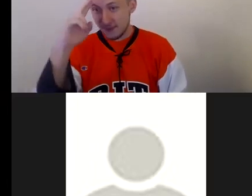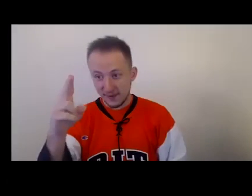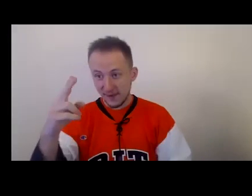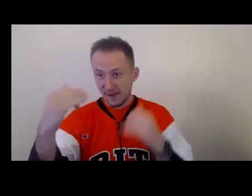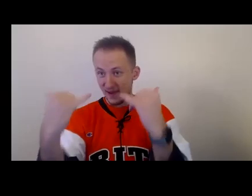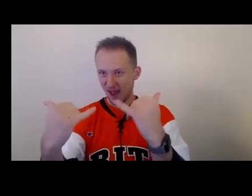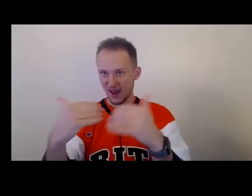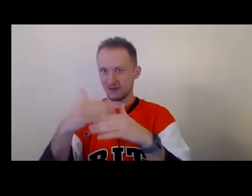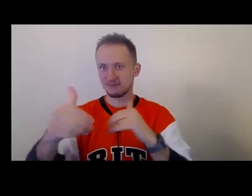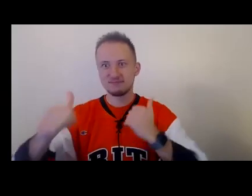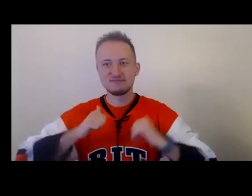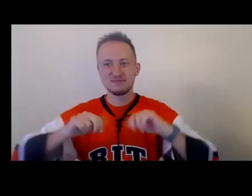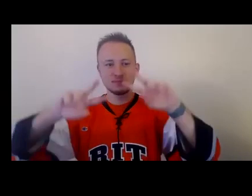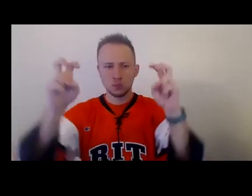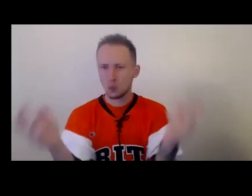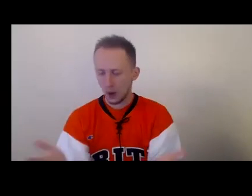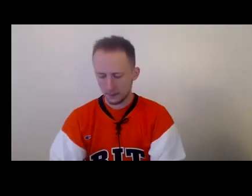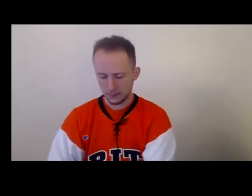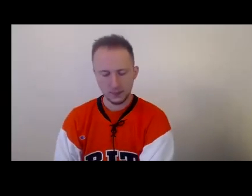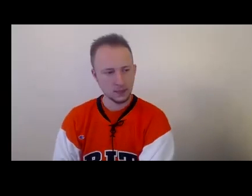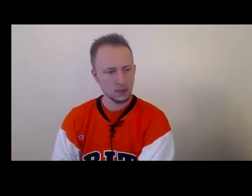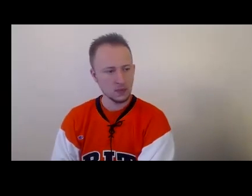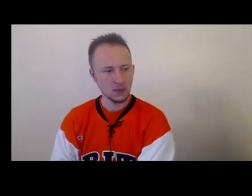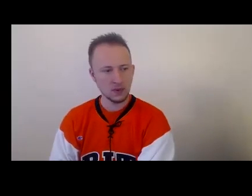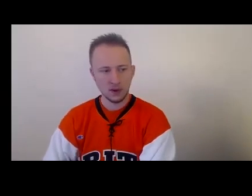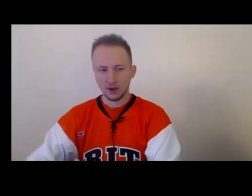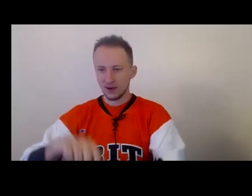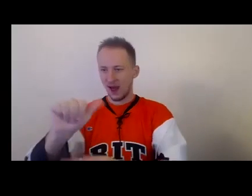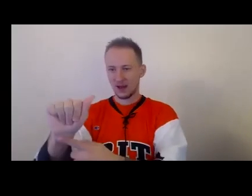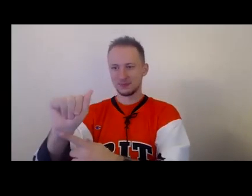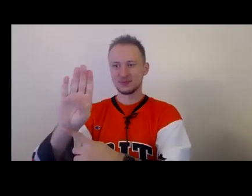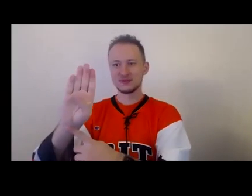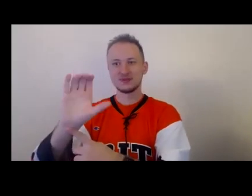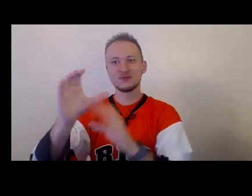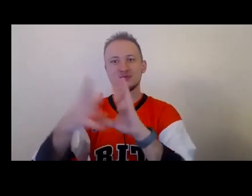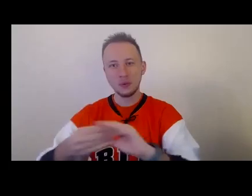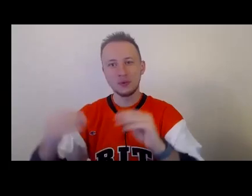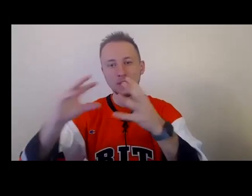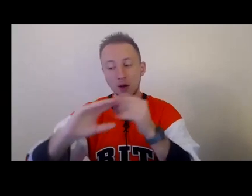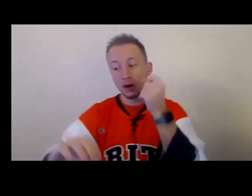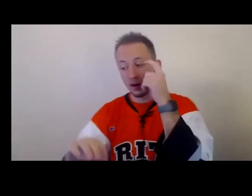Matt: OK, now onto our next skit, which is an ABC Story.